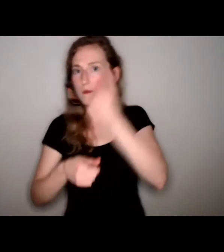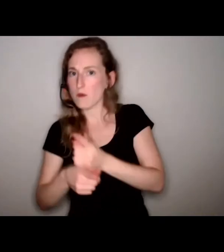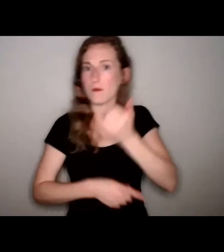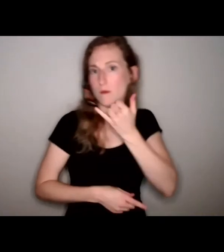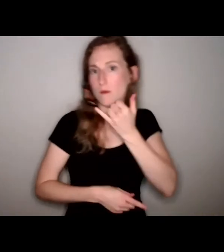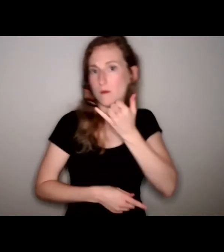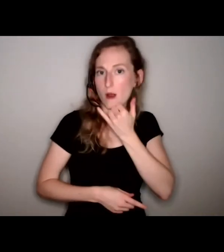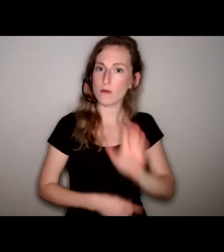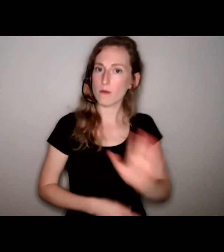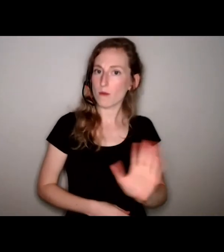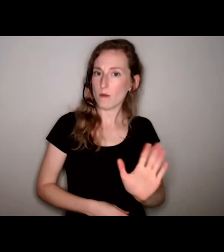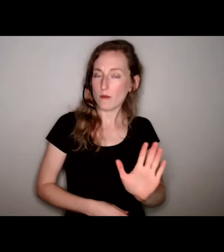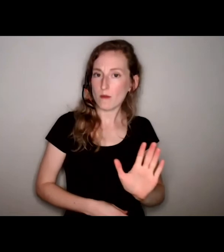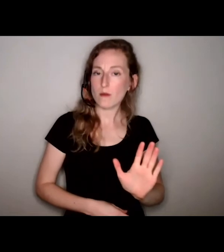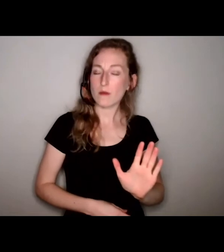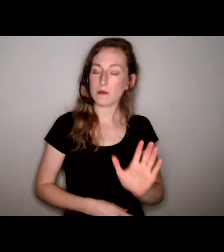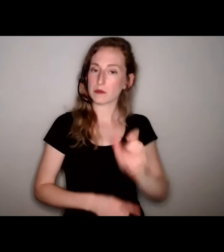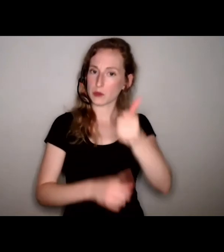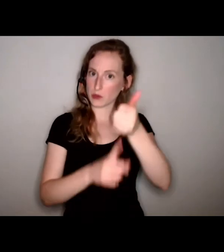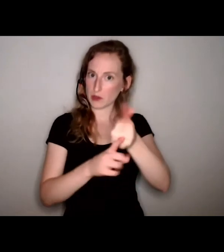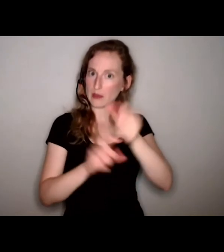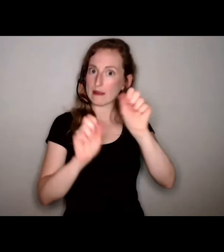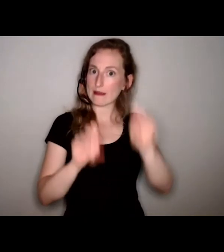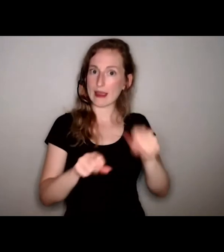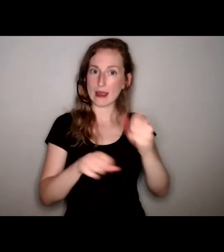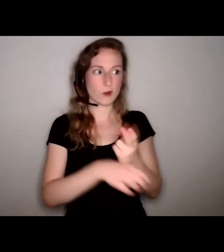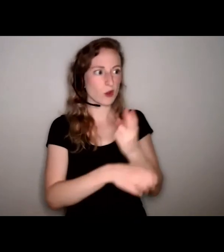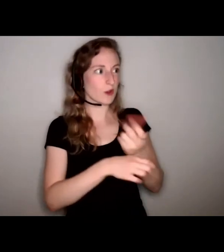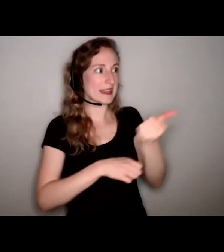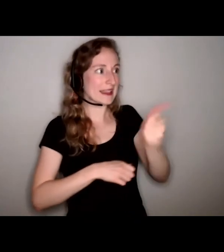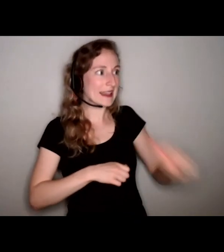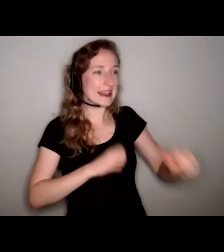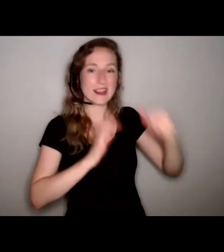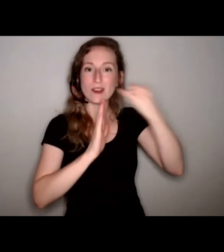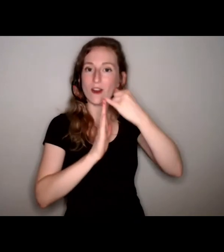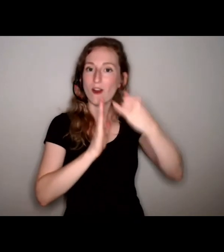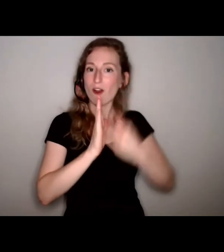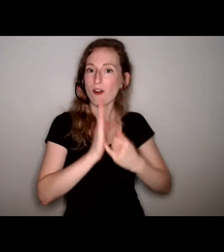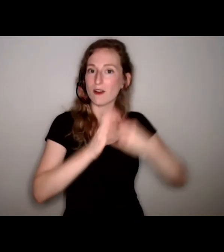You can use any art-making materials that you have access to at home.